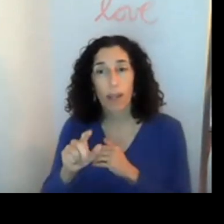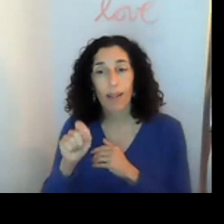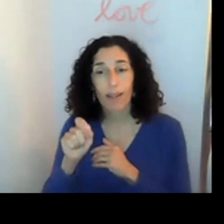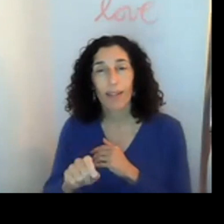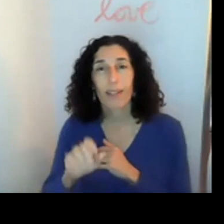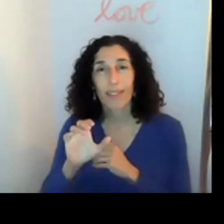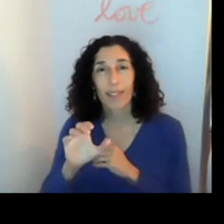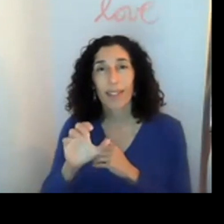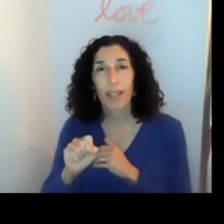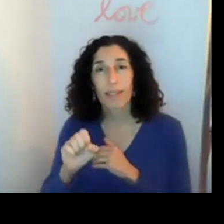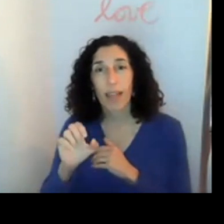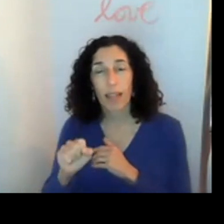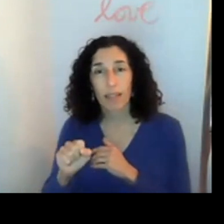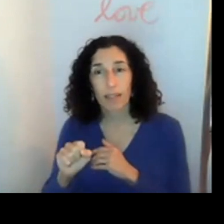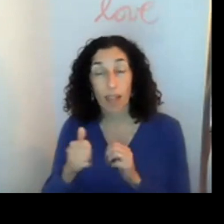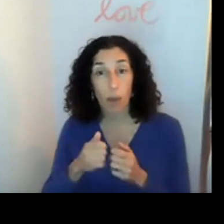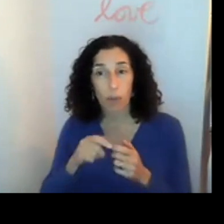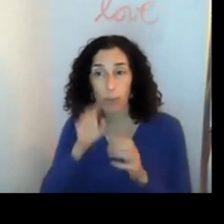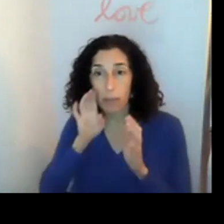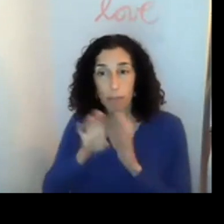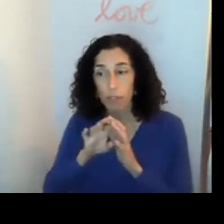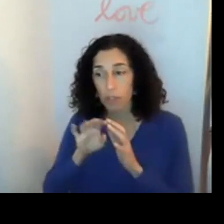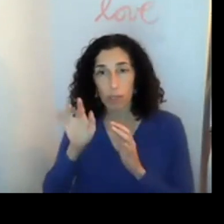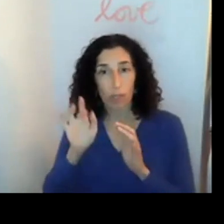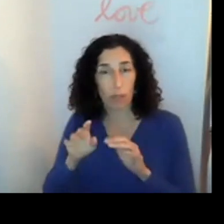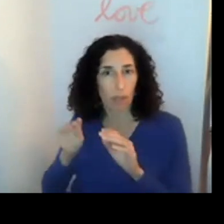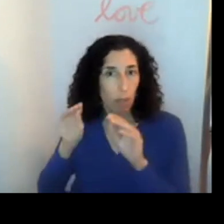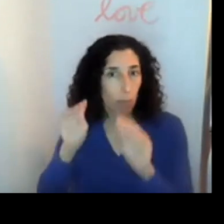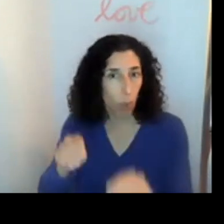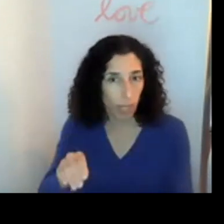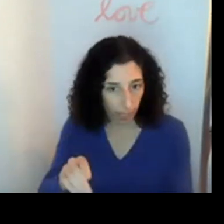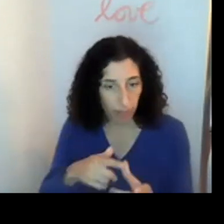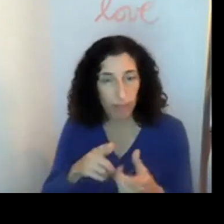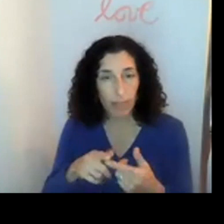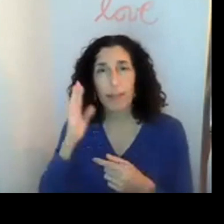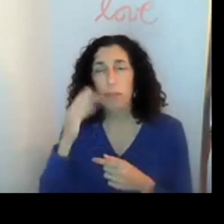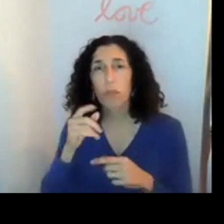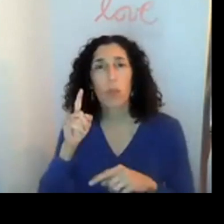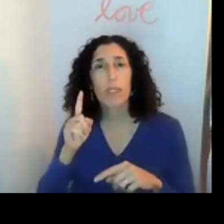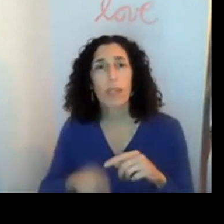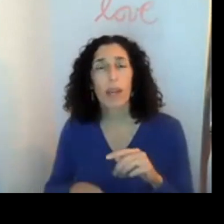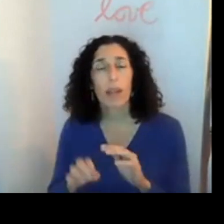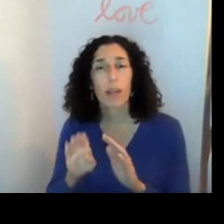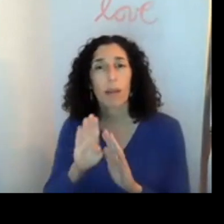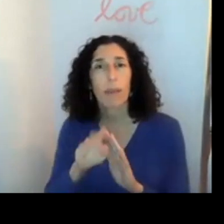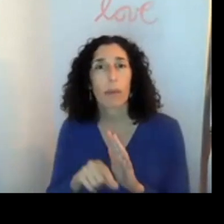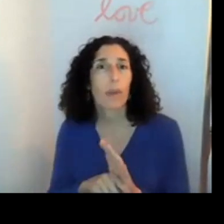Yeah, yeah, we're nearing 5:30. Um, yeah, we can totally up to you we can certainly